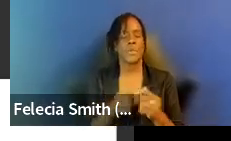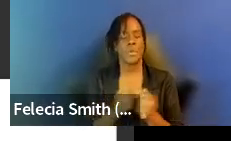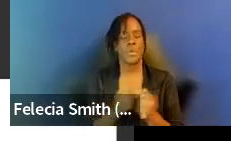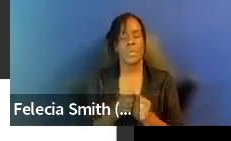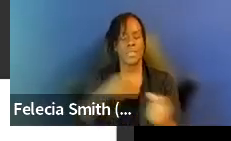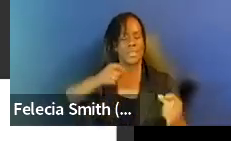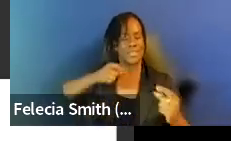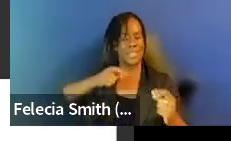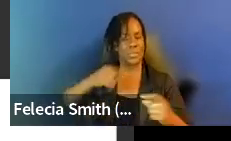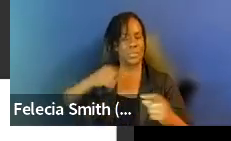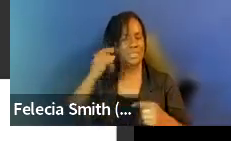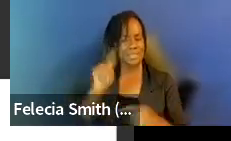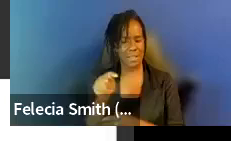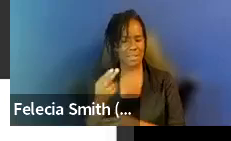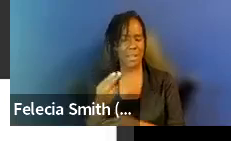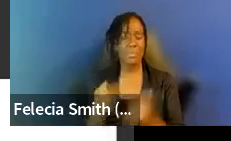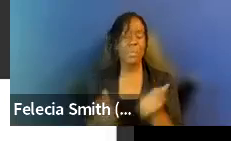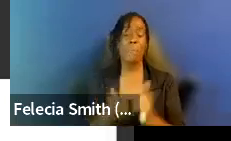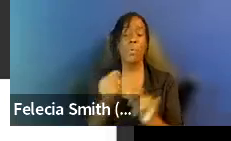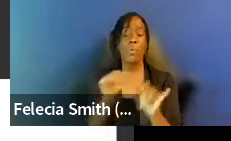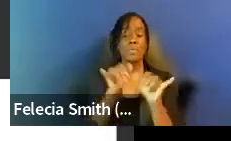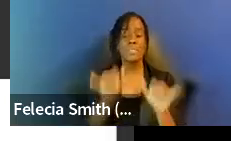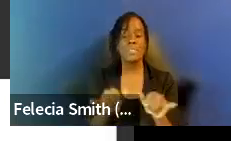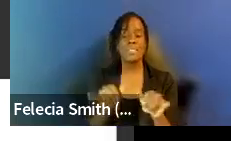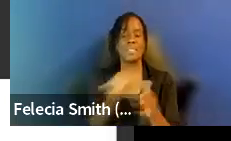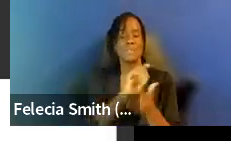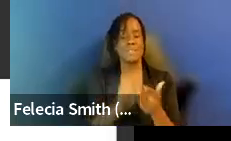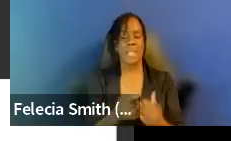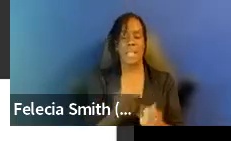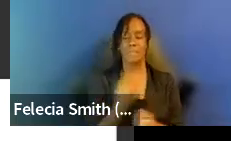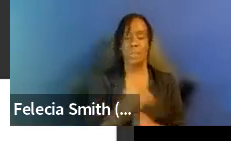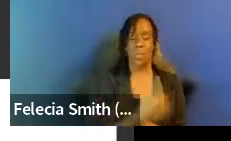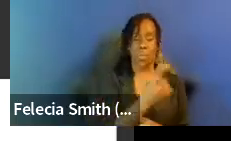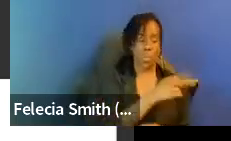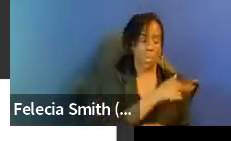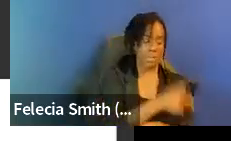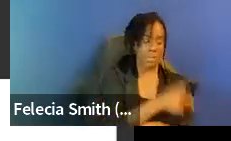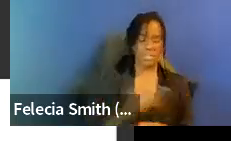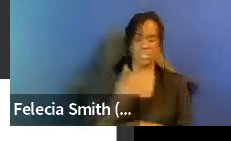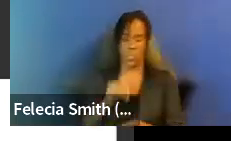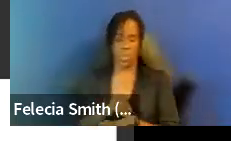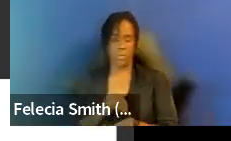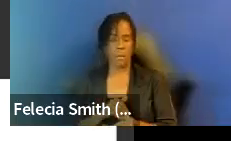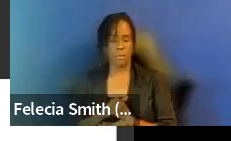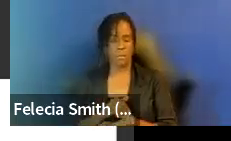So this is certainly responsiveness to individual needs as a part of that.